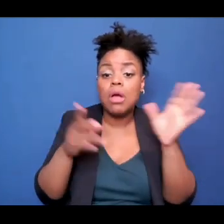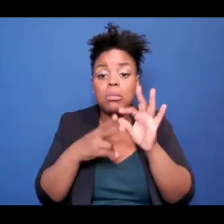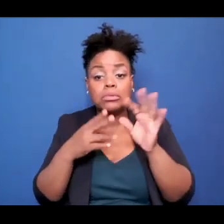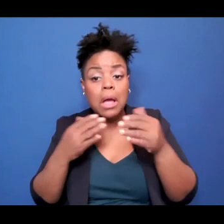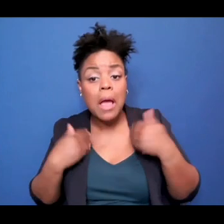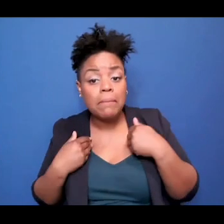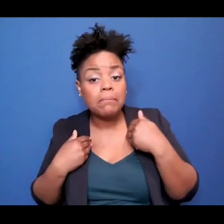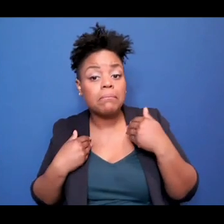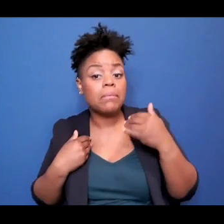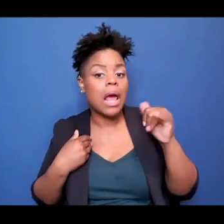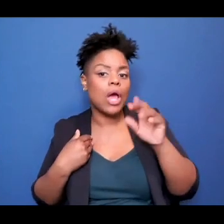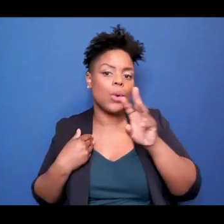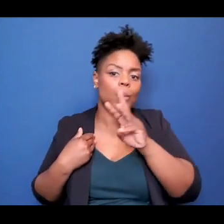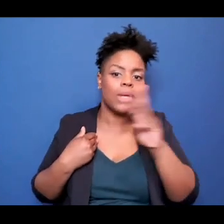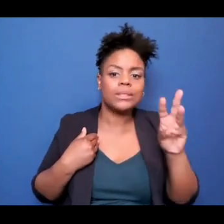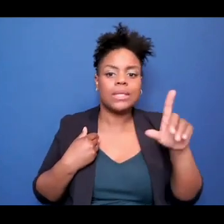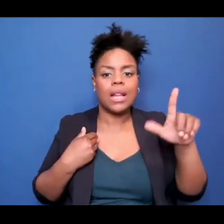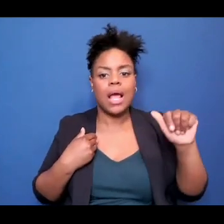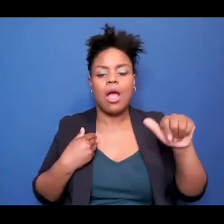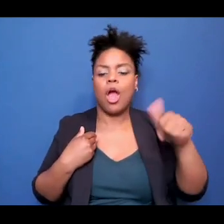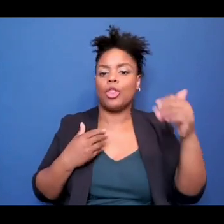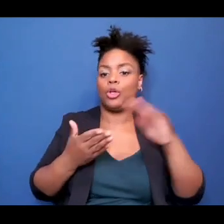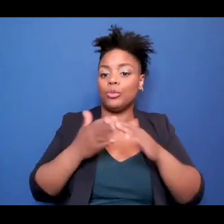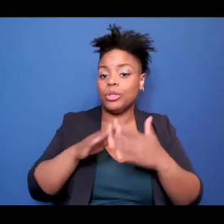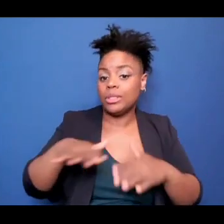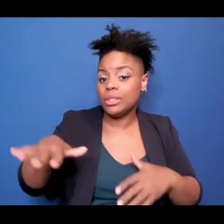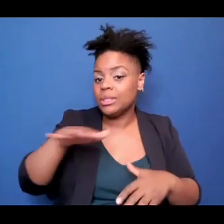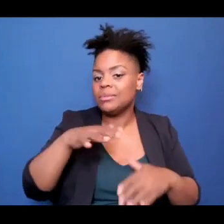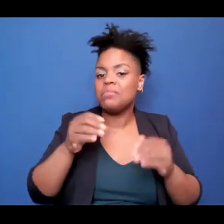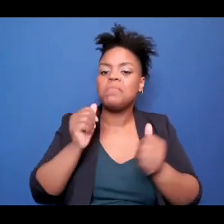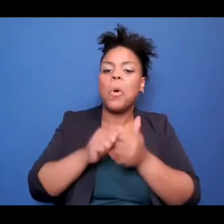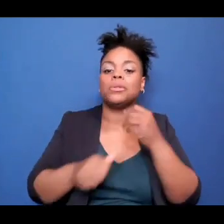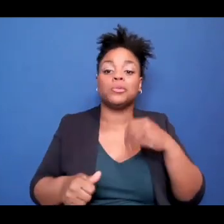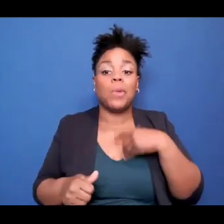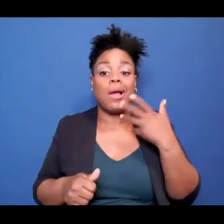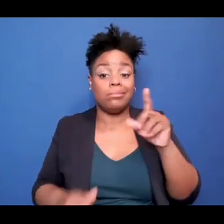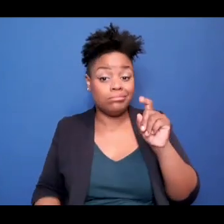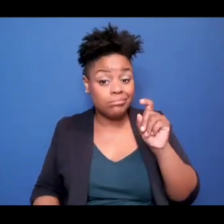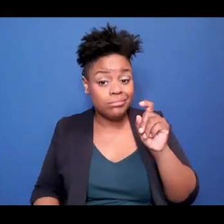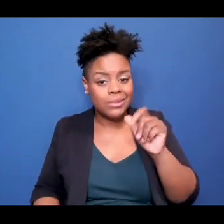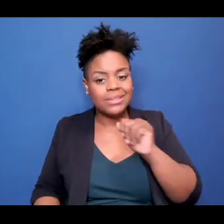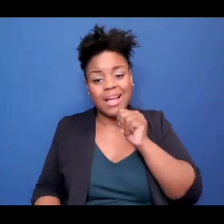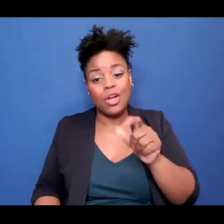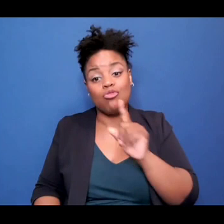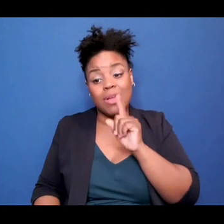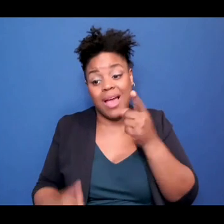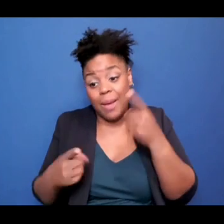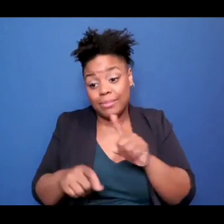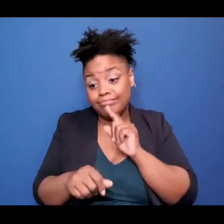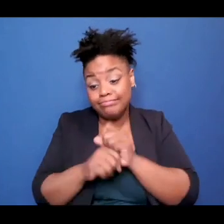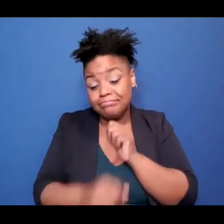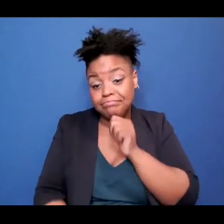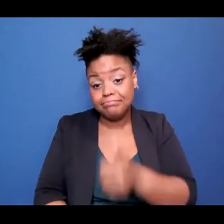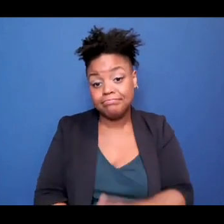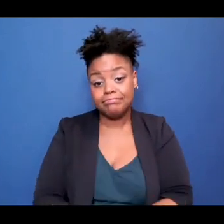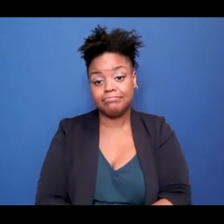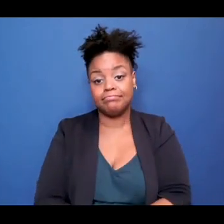HEALTHFUL OPTIONS THAT WERE MORE PRECEDENT IN LOS ANGELES AND OTHER COMMUNITIES THAT WERE PRIMARILY WHITE BUT THAT DIDN'T